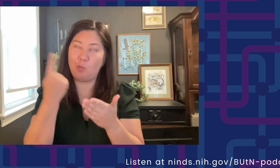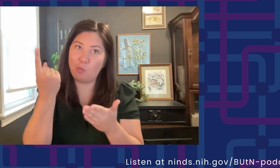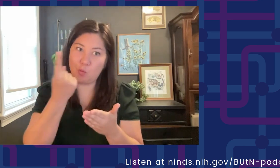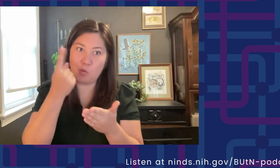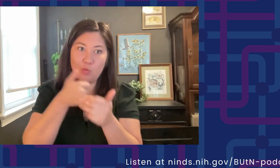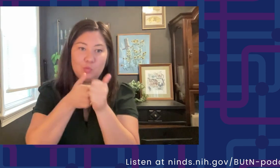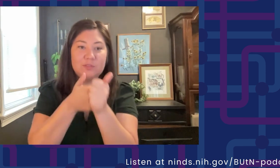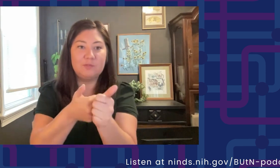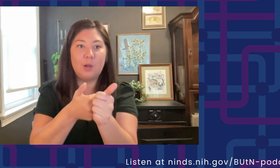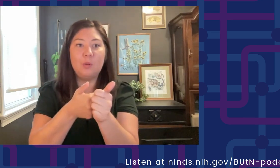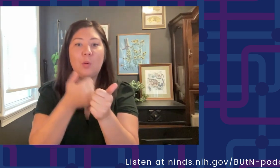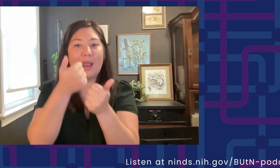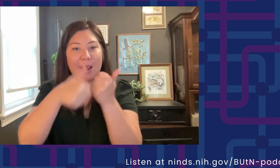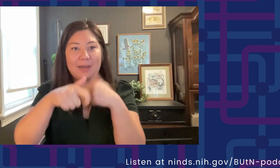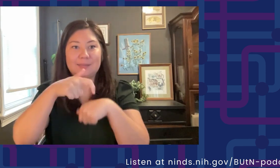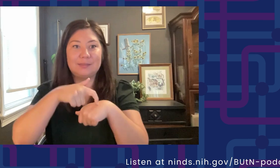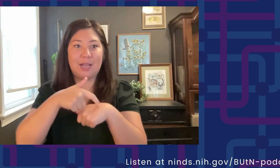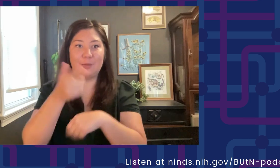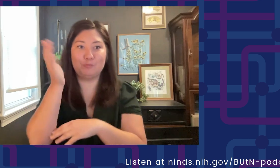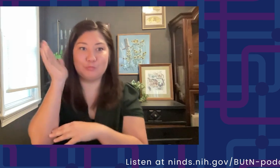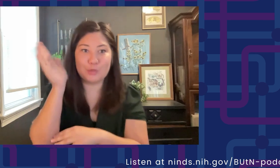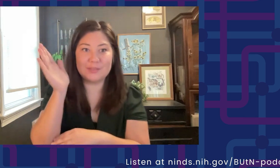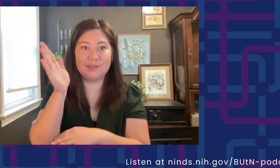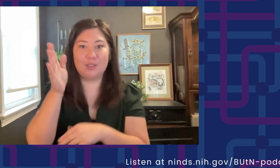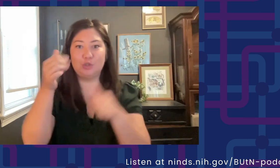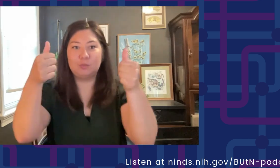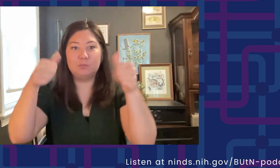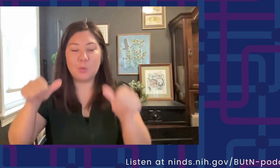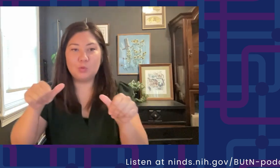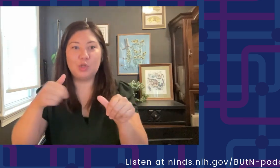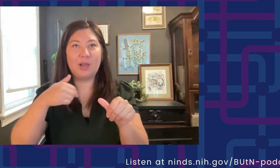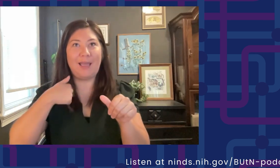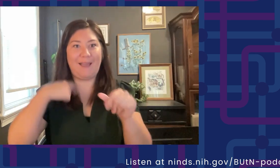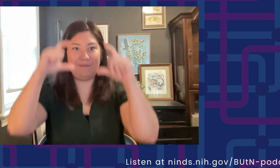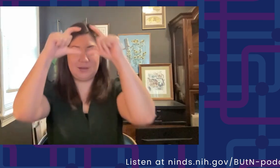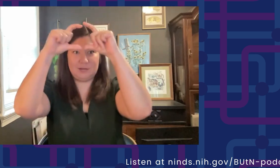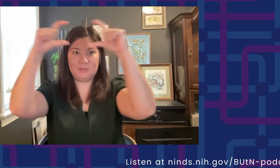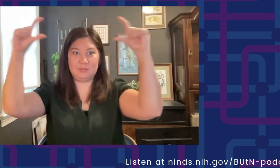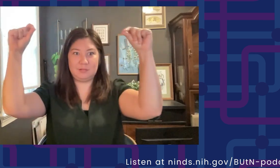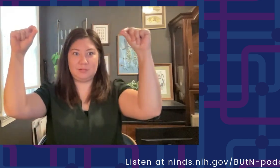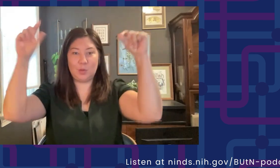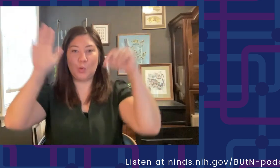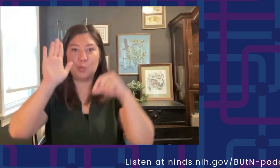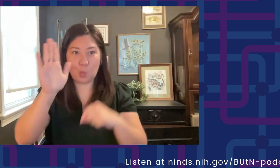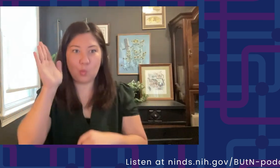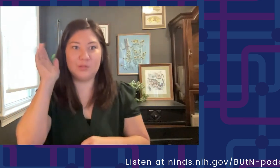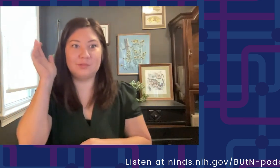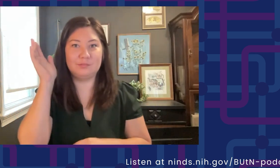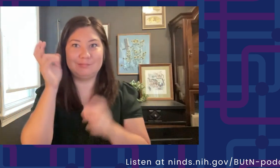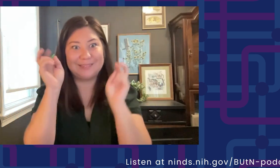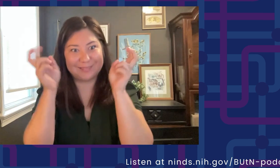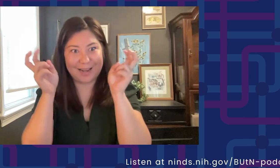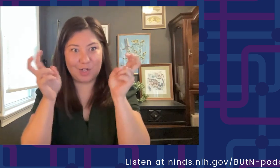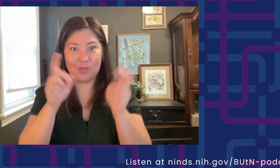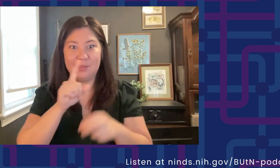One of the rules that I've always followed during every presentation and poster session is to have that clear title.